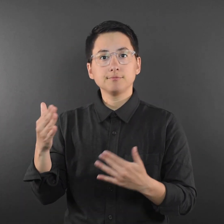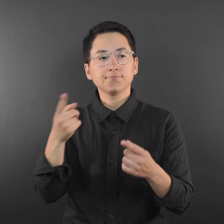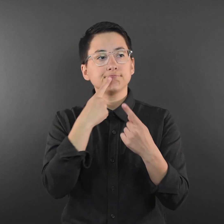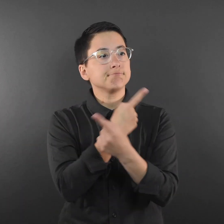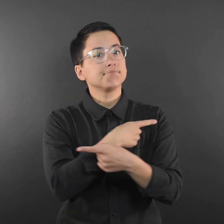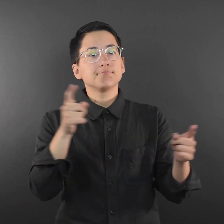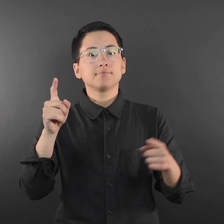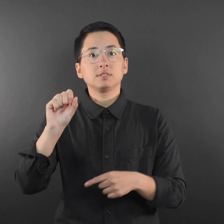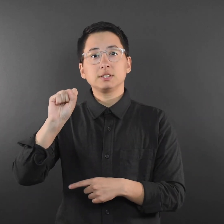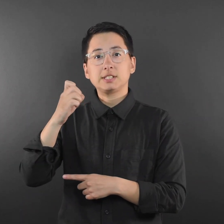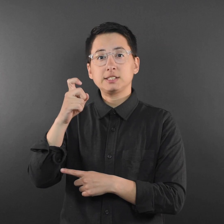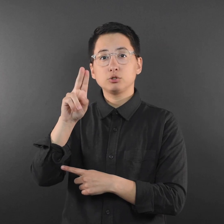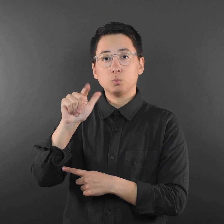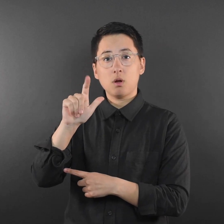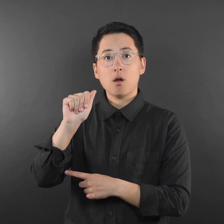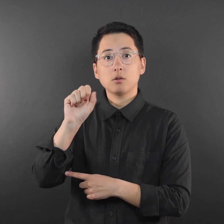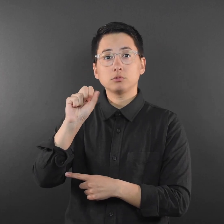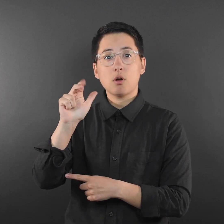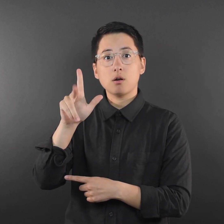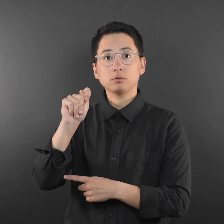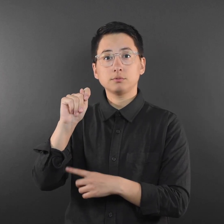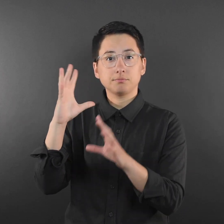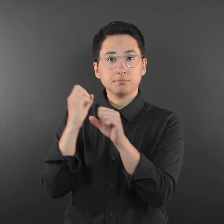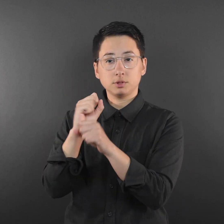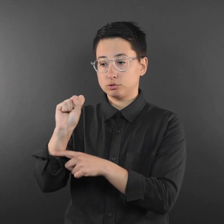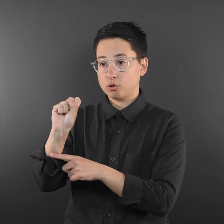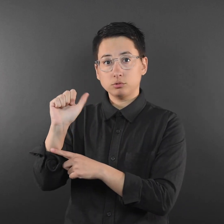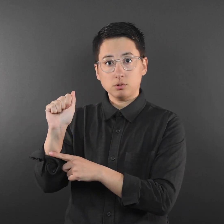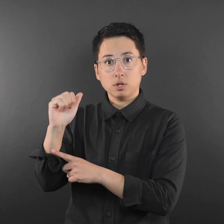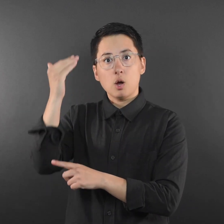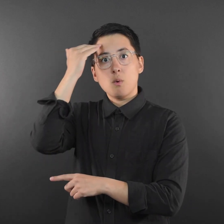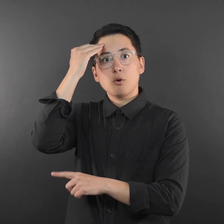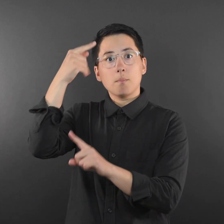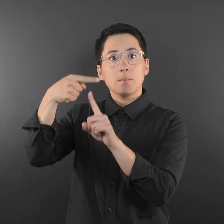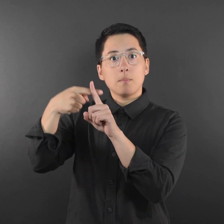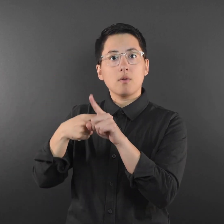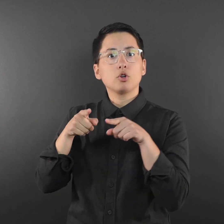Governor Tim Walz has proclaimed Sexual Assault Awareness Month during the month of April